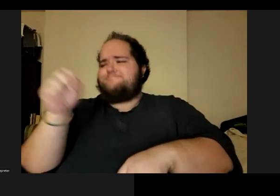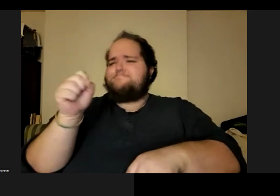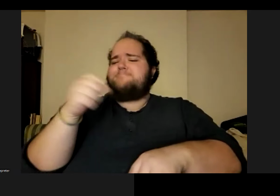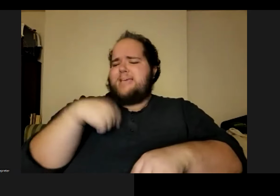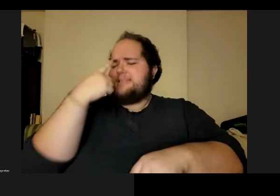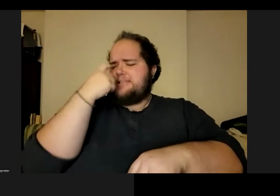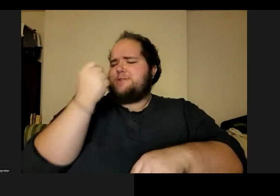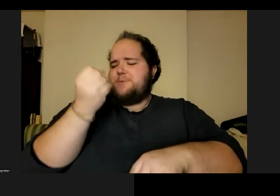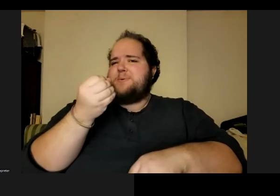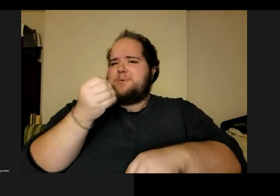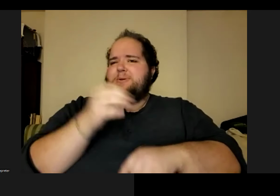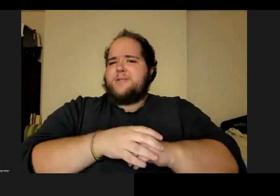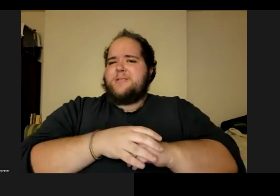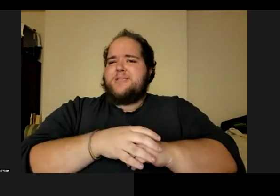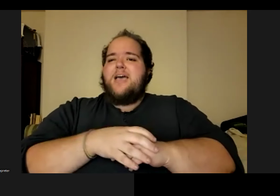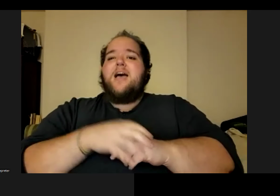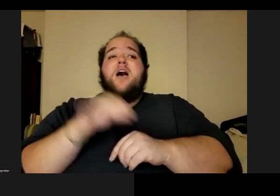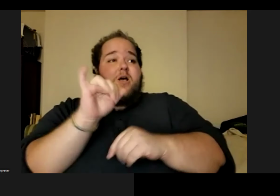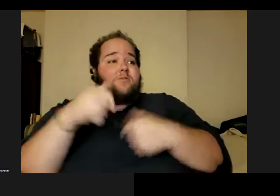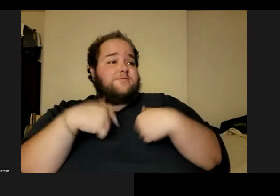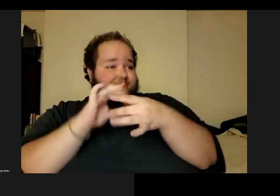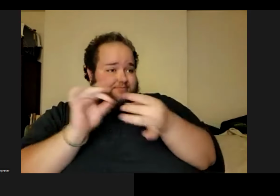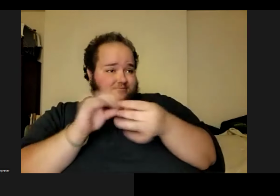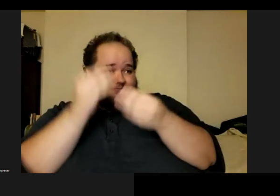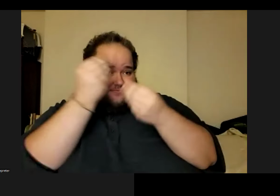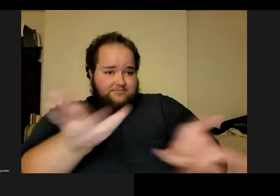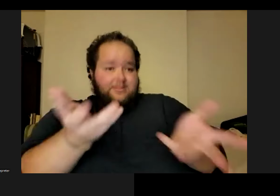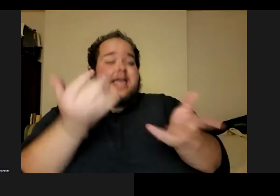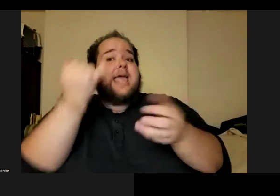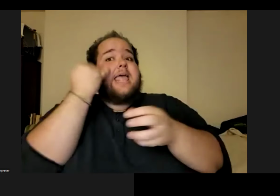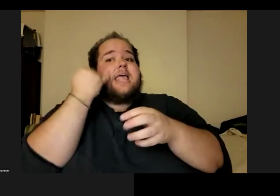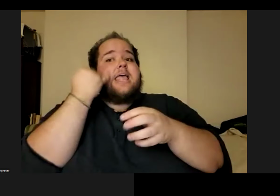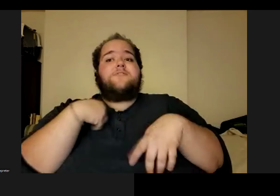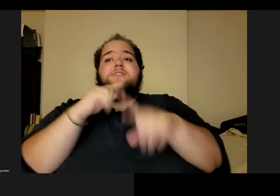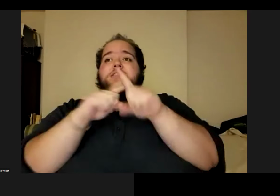Okay. And I will mention this too if you have have different sections that I didn't cover